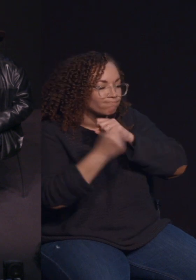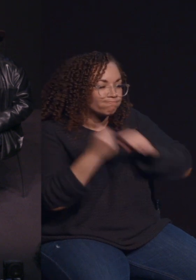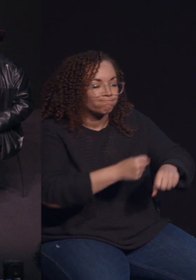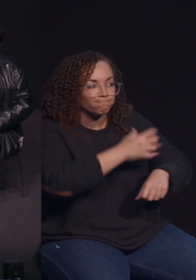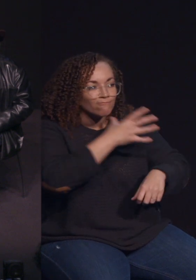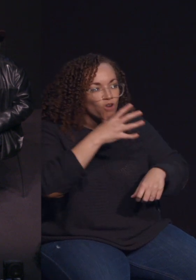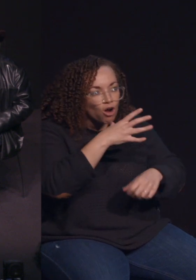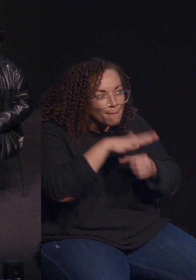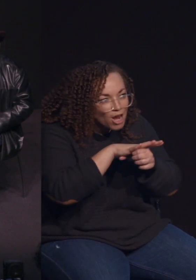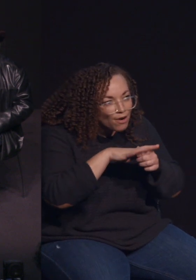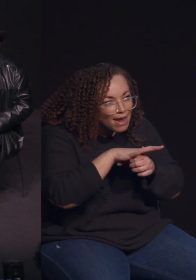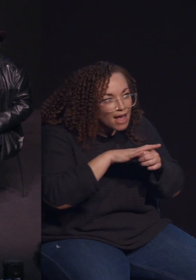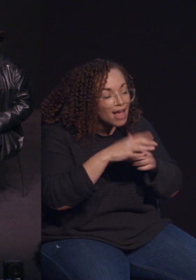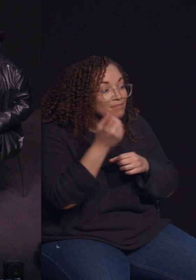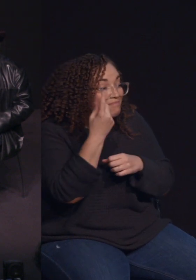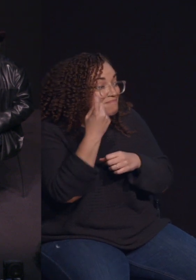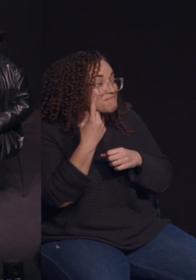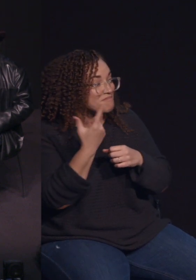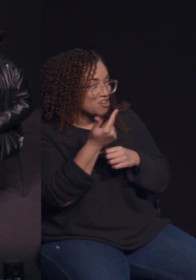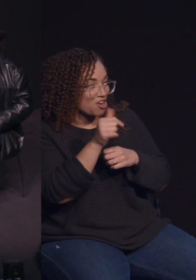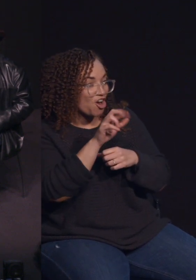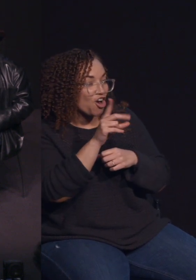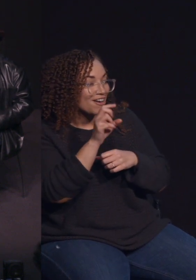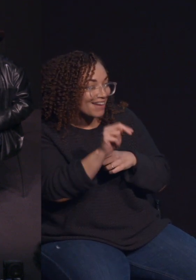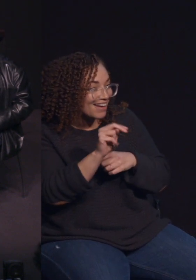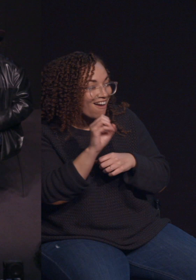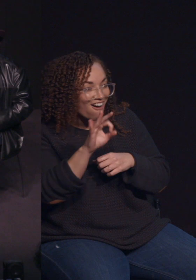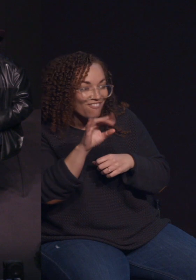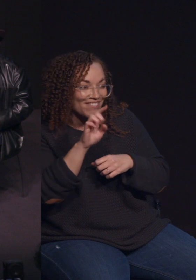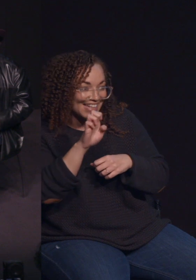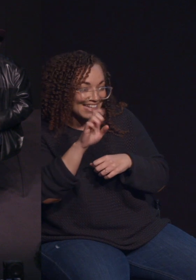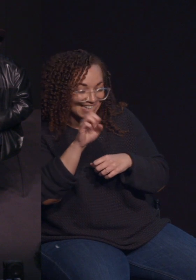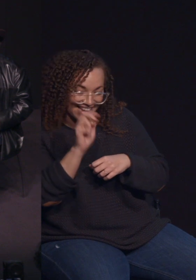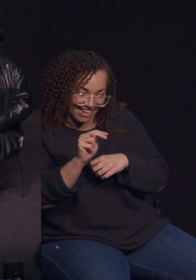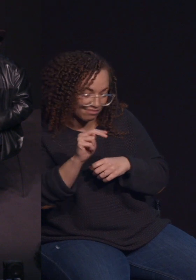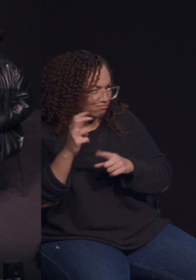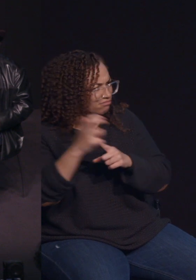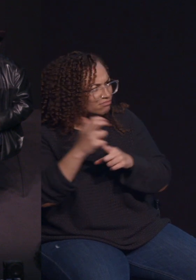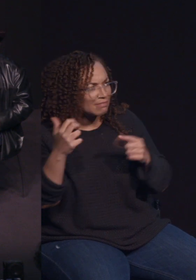Garden of Eden because I had everything that I needed.